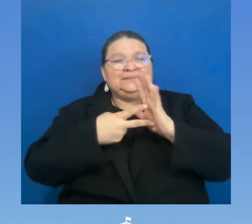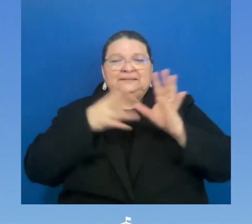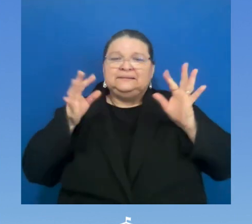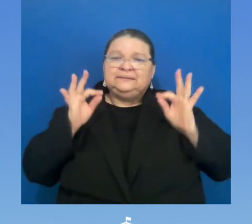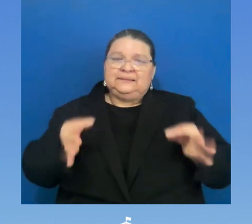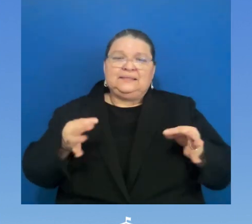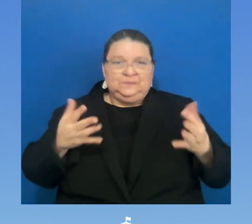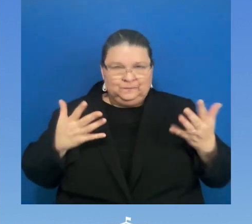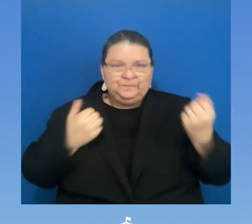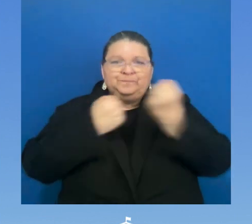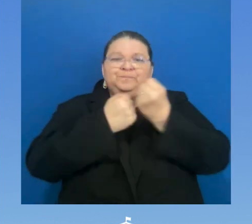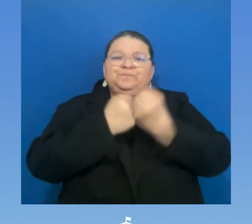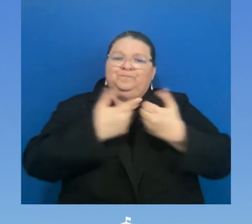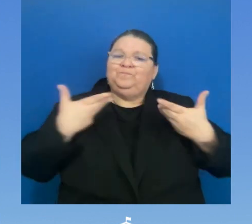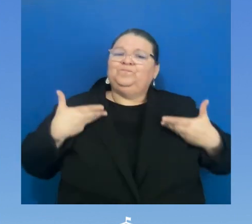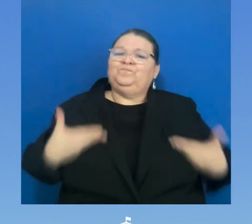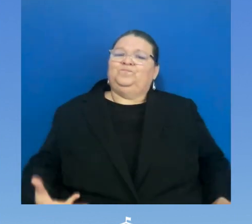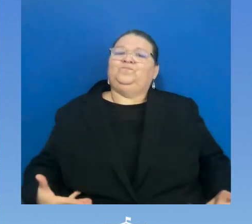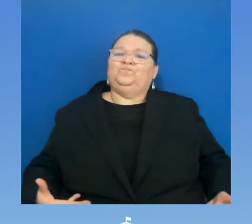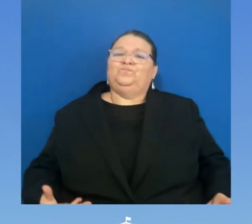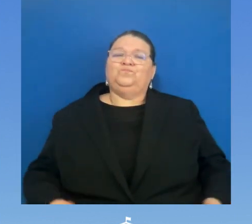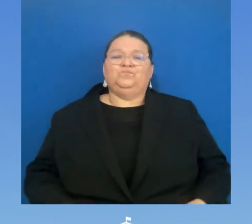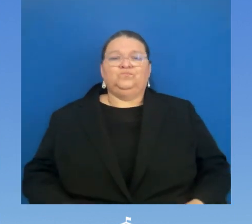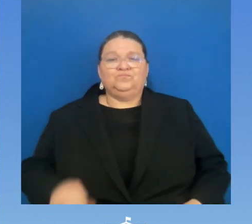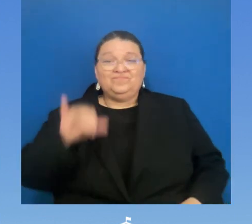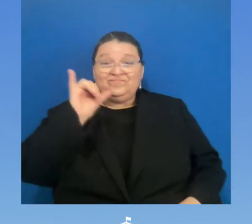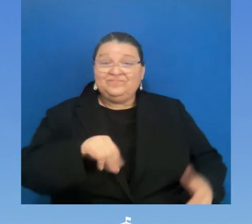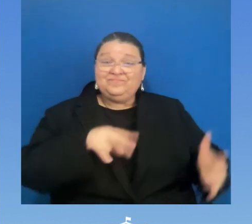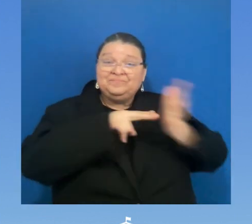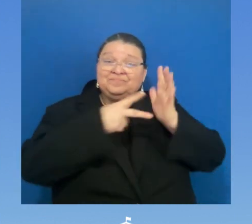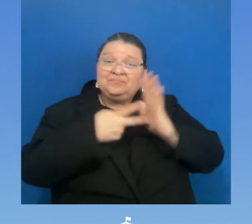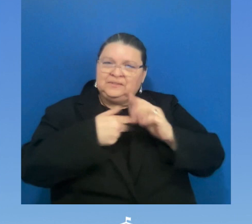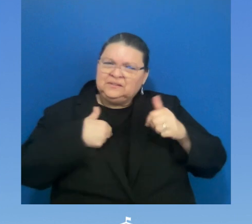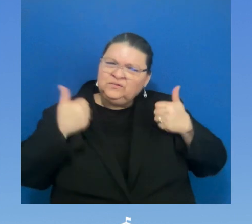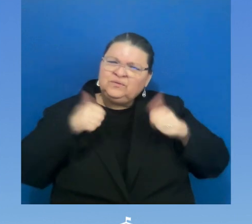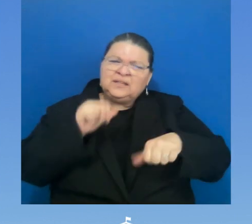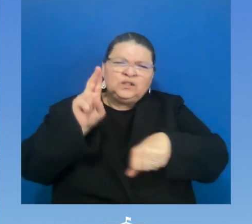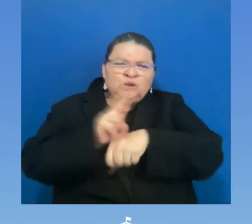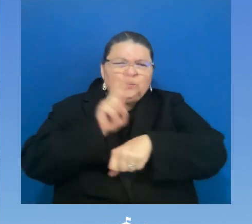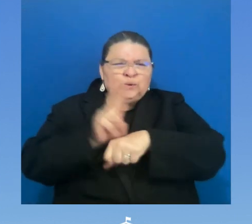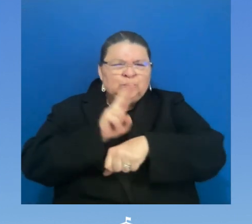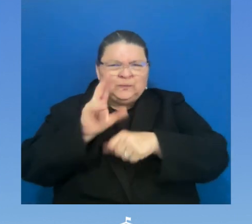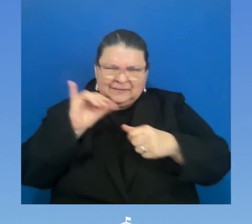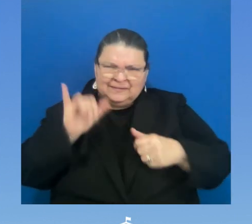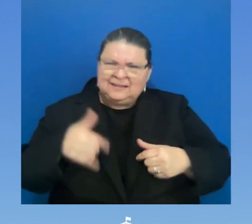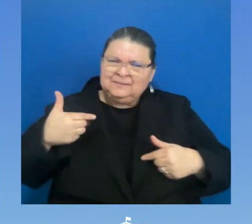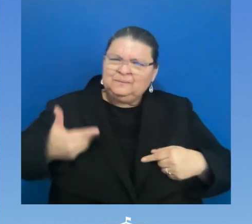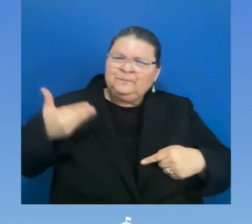that the use of prior salary cannot justify a wage differential between employees.